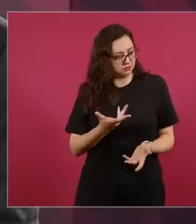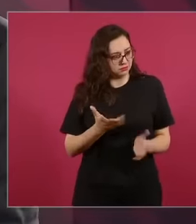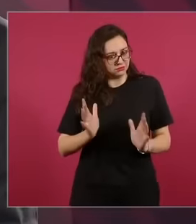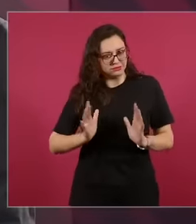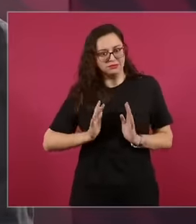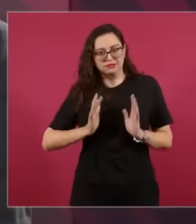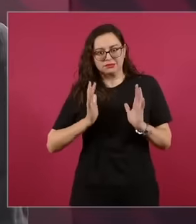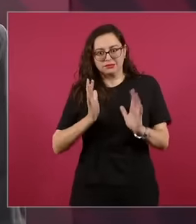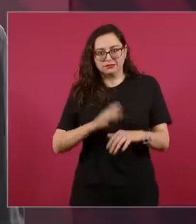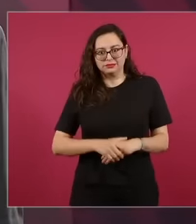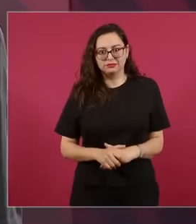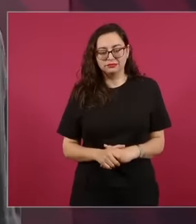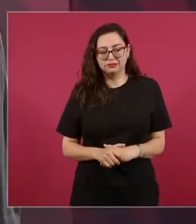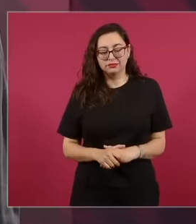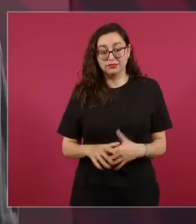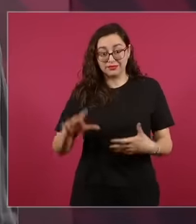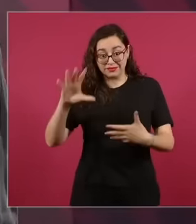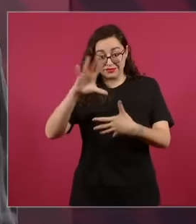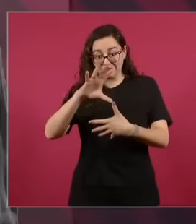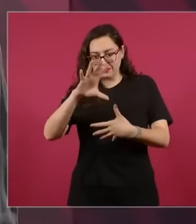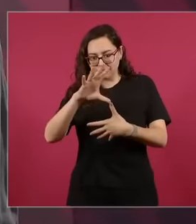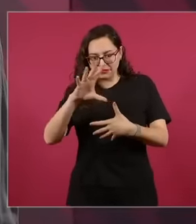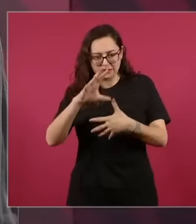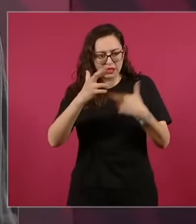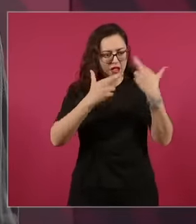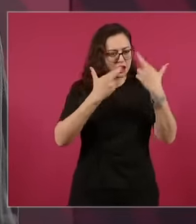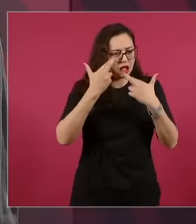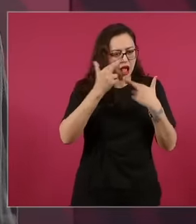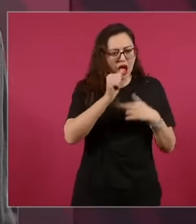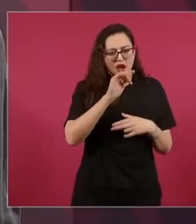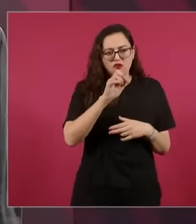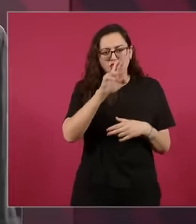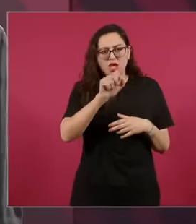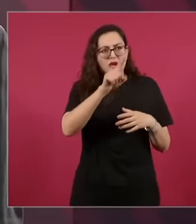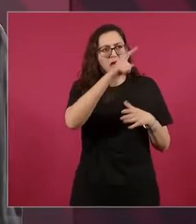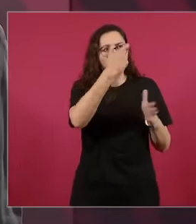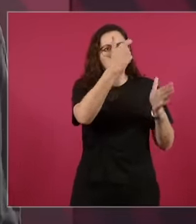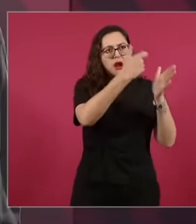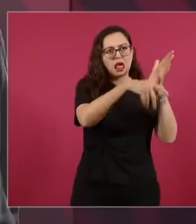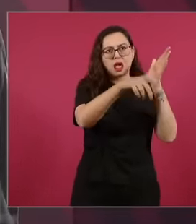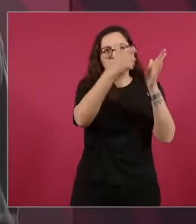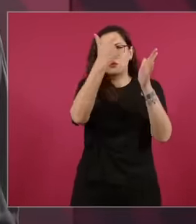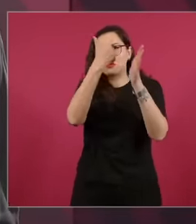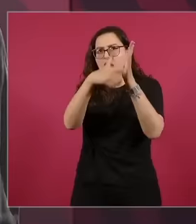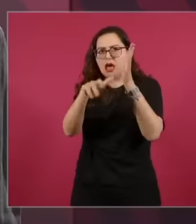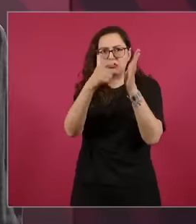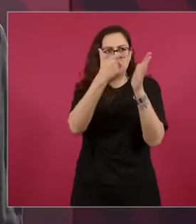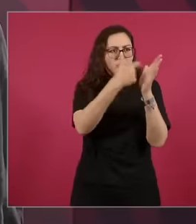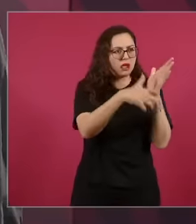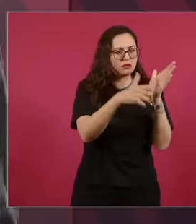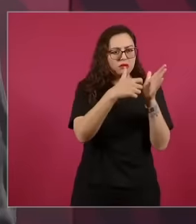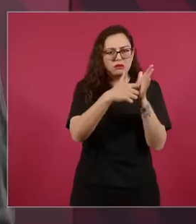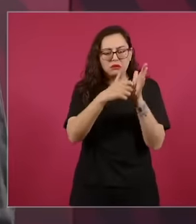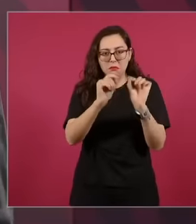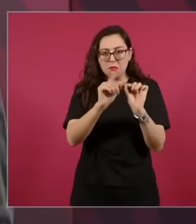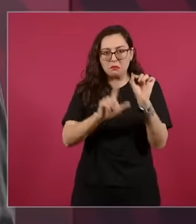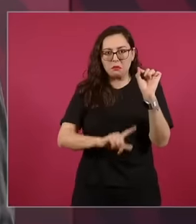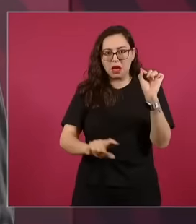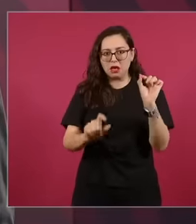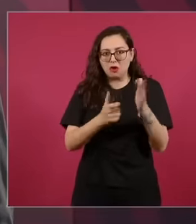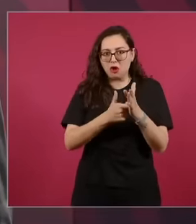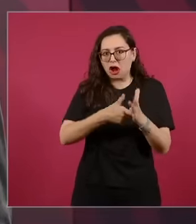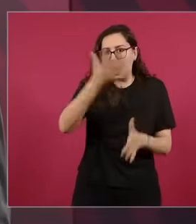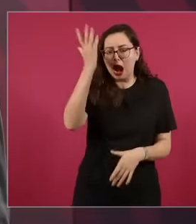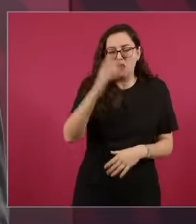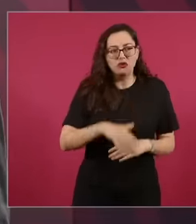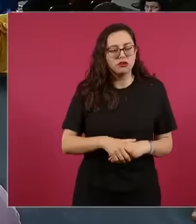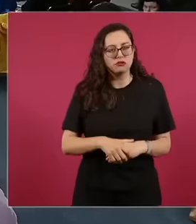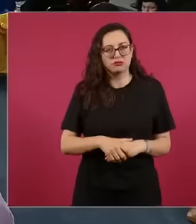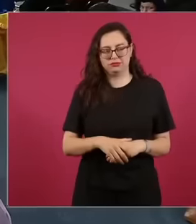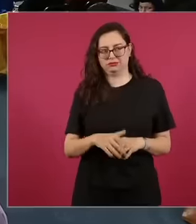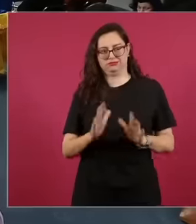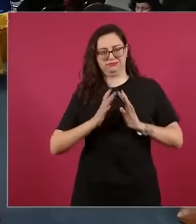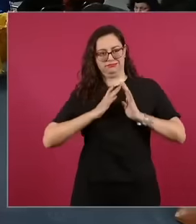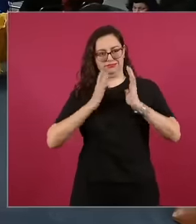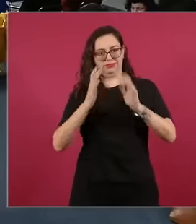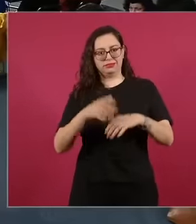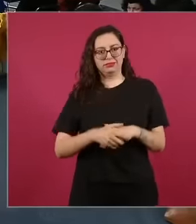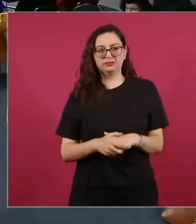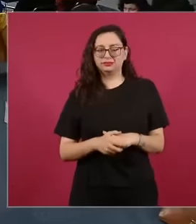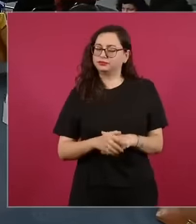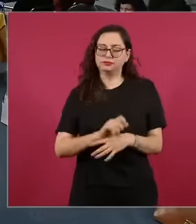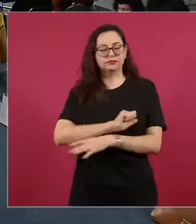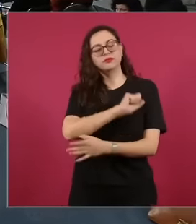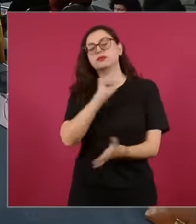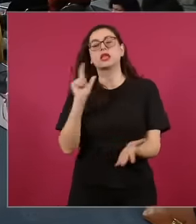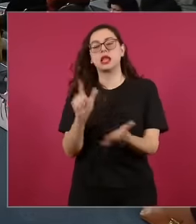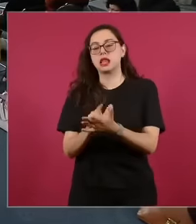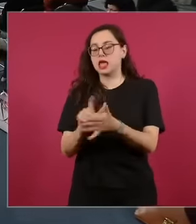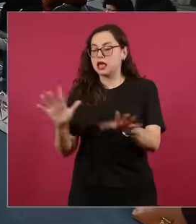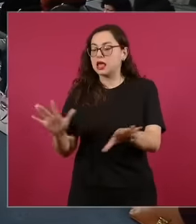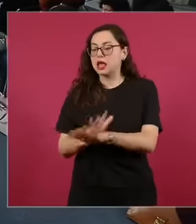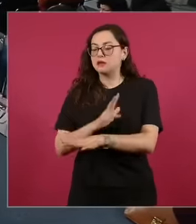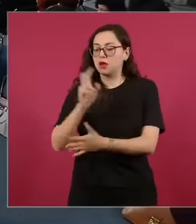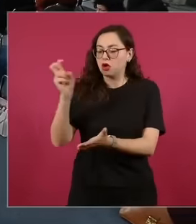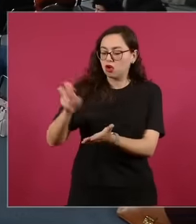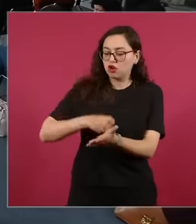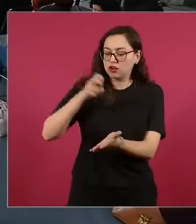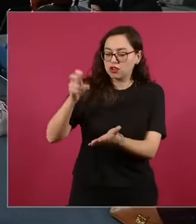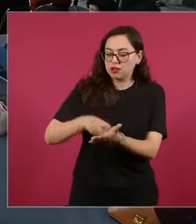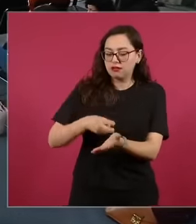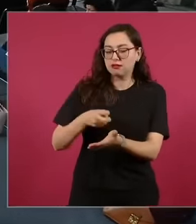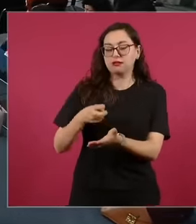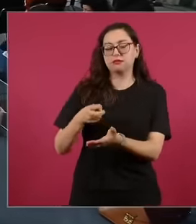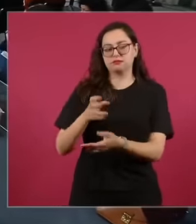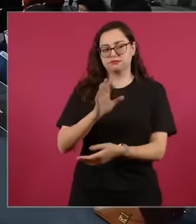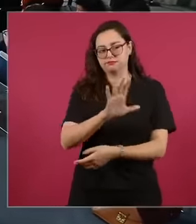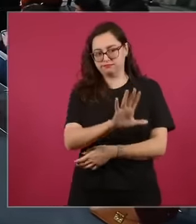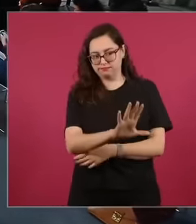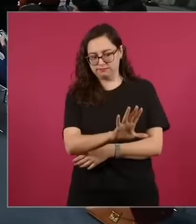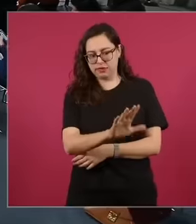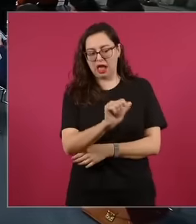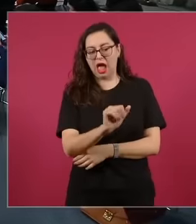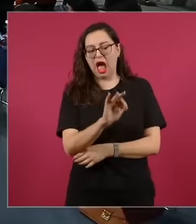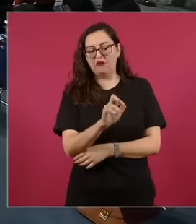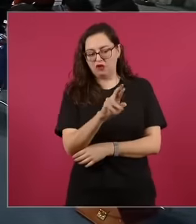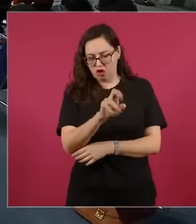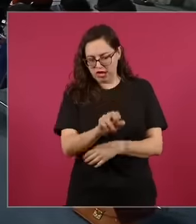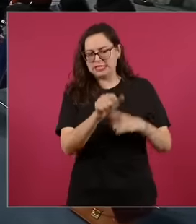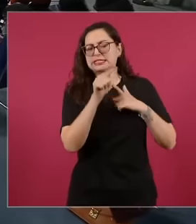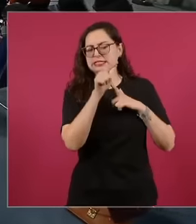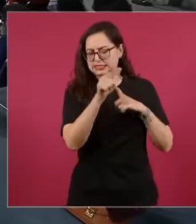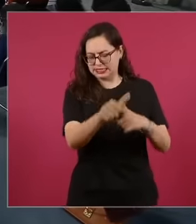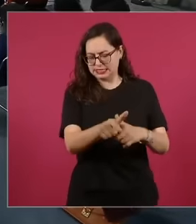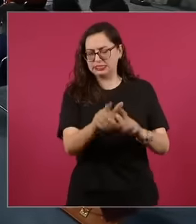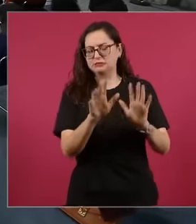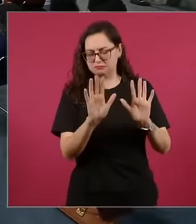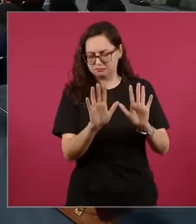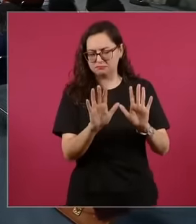America. Then the reform is carried out, the agreement is reached, let's see,